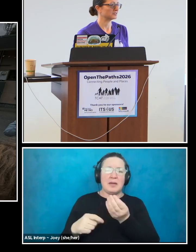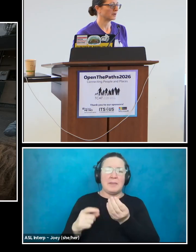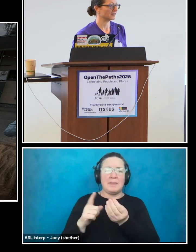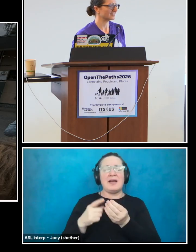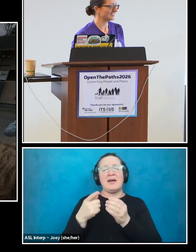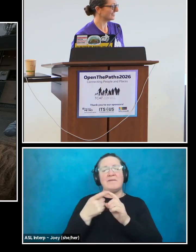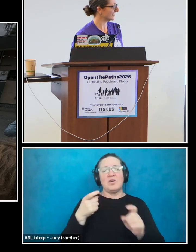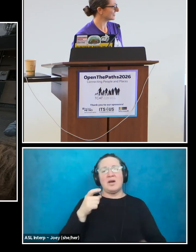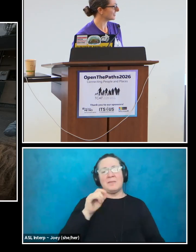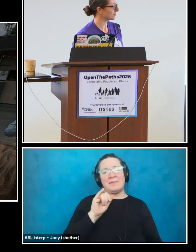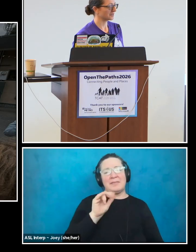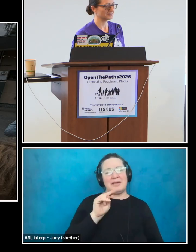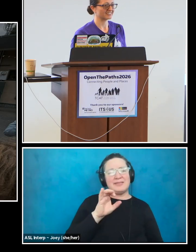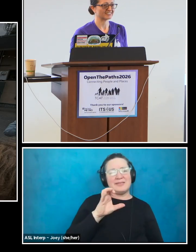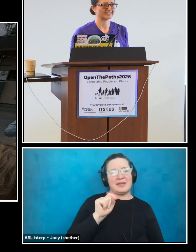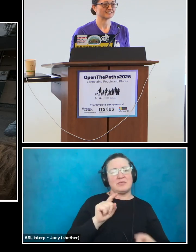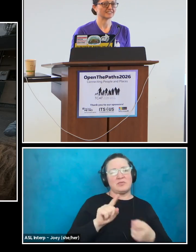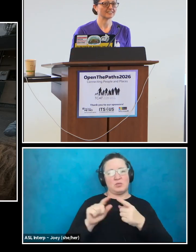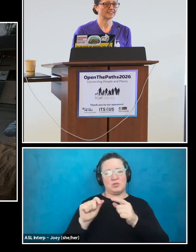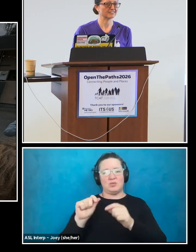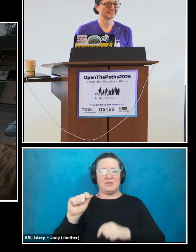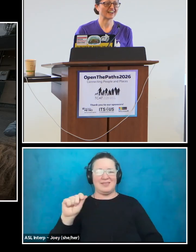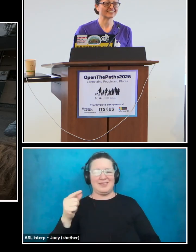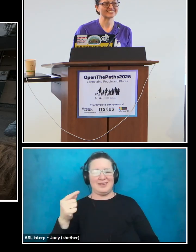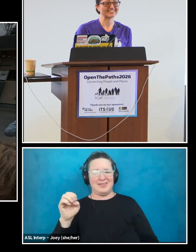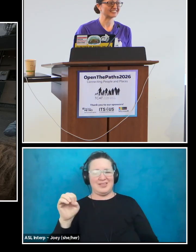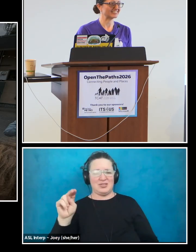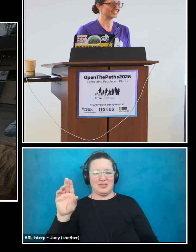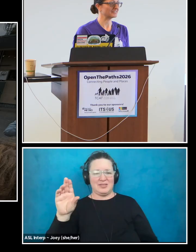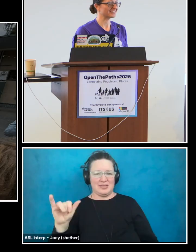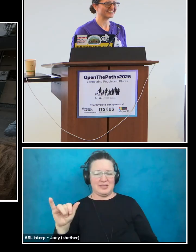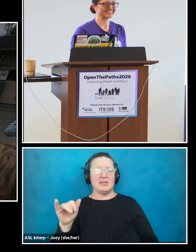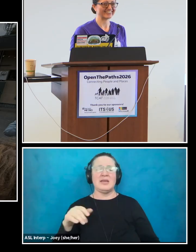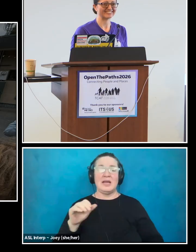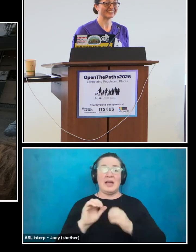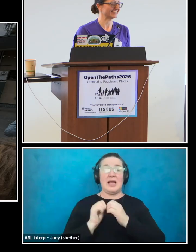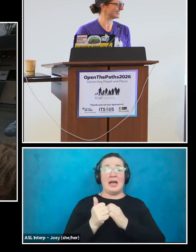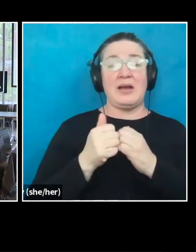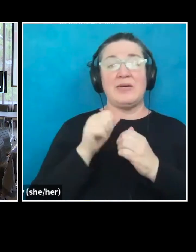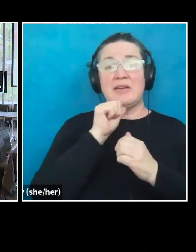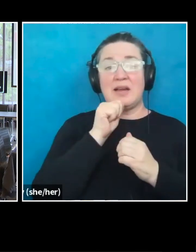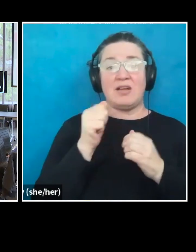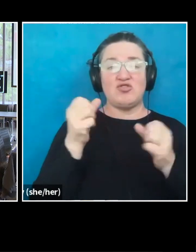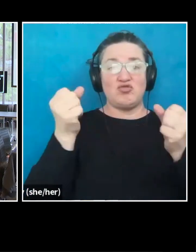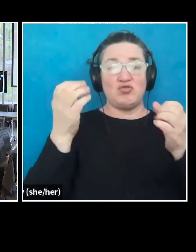Move Policy and she promises us a very interactive session. So, please get ready. Thank you so much,